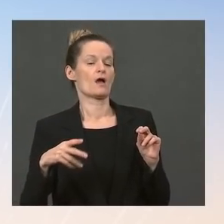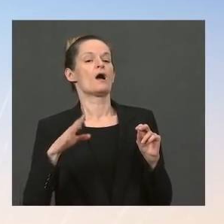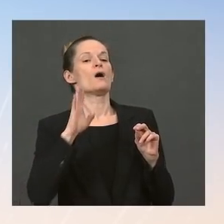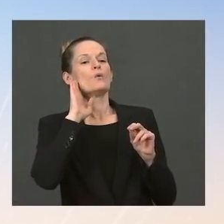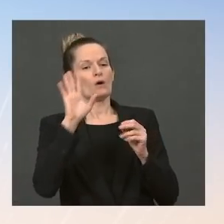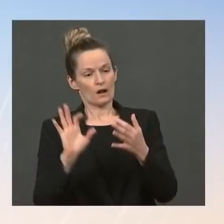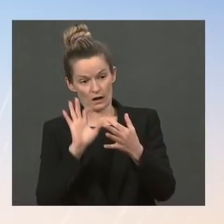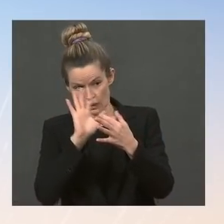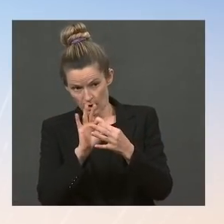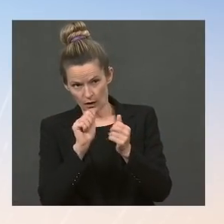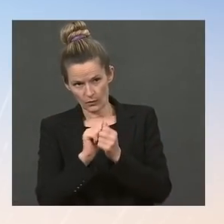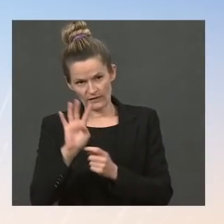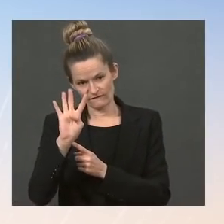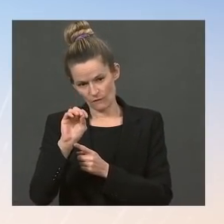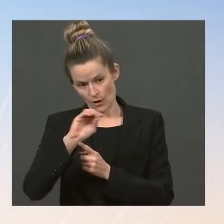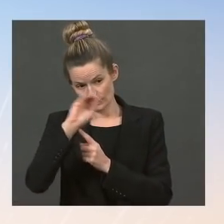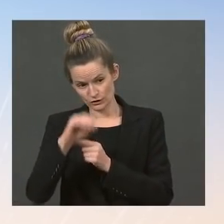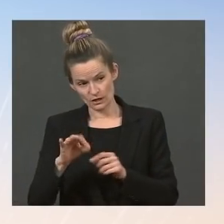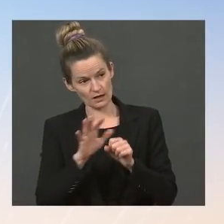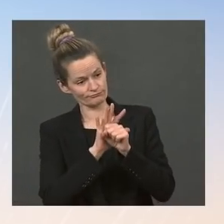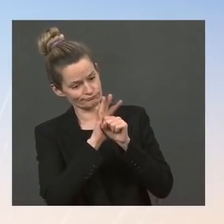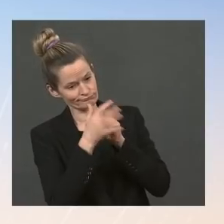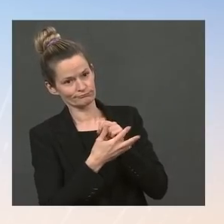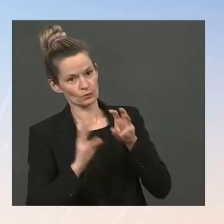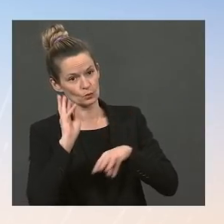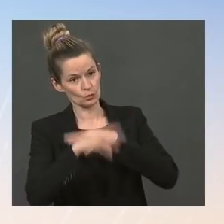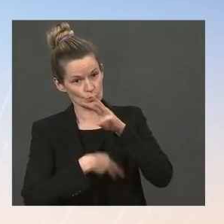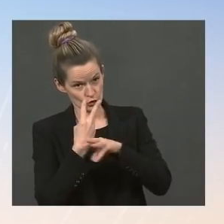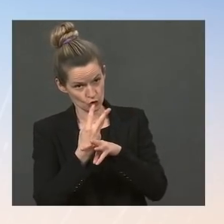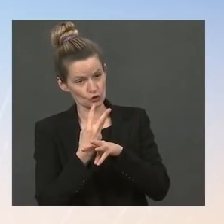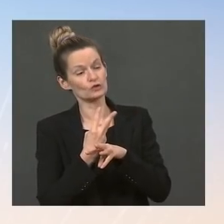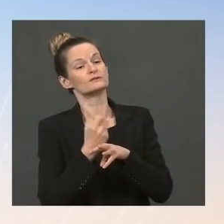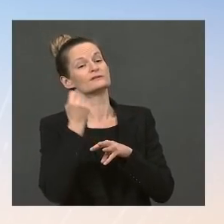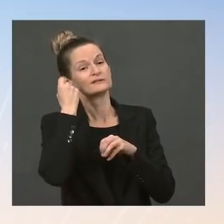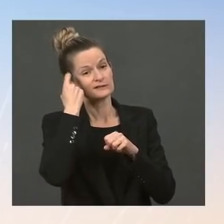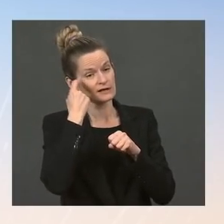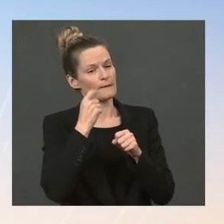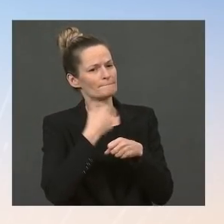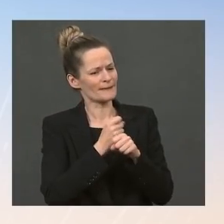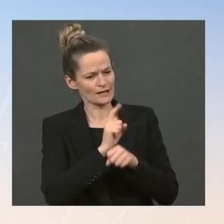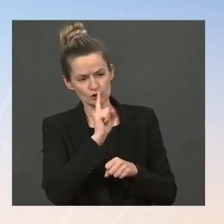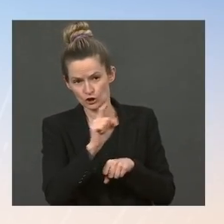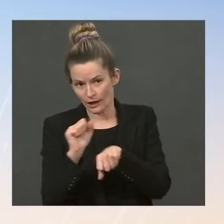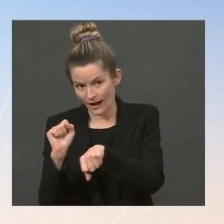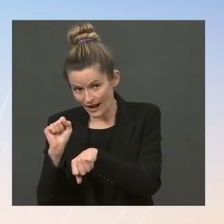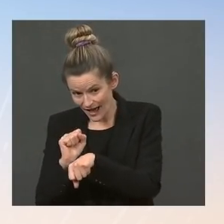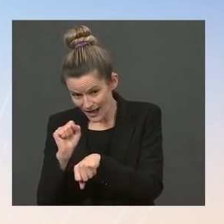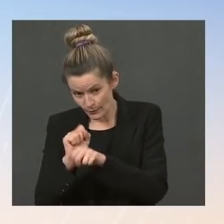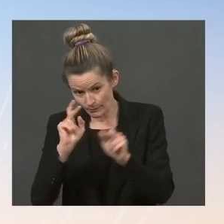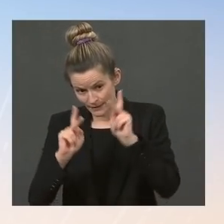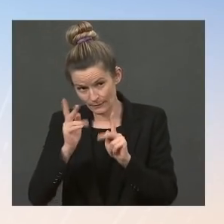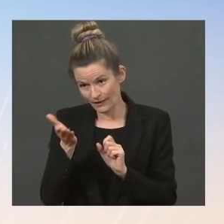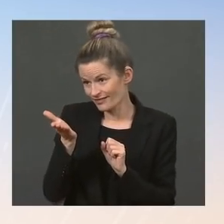that we had with us for the deal, and make sure environmentalists and labor are at the table. So, obviously, there would be a lot of steps for that